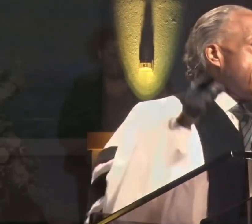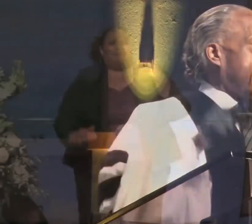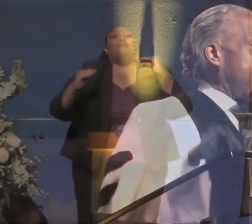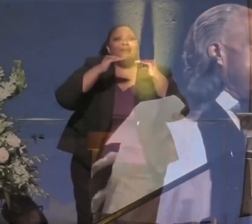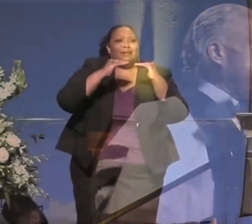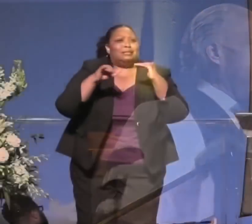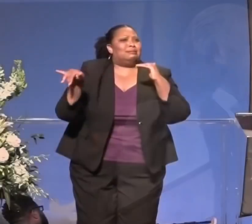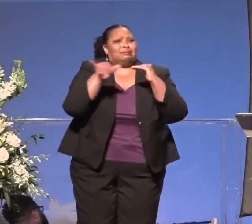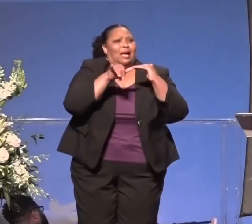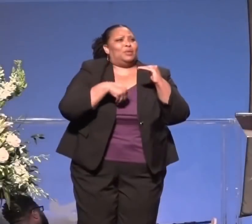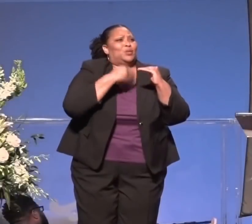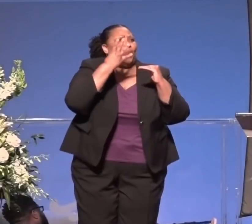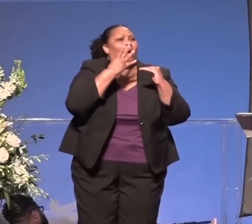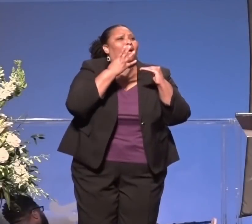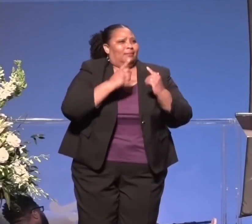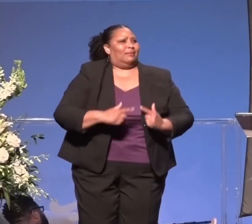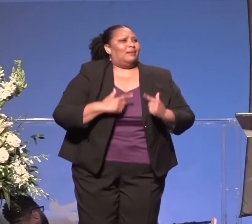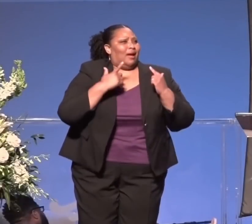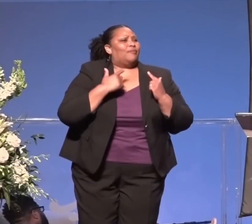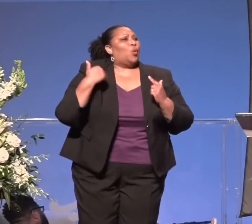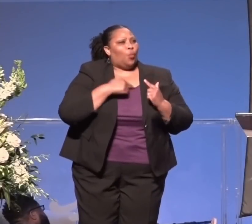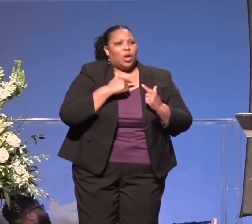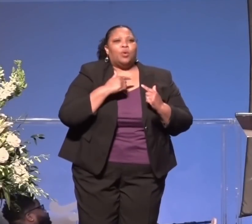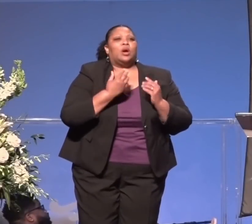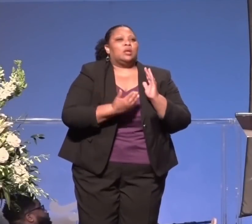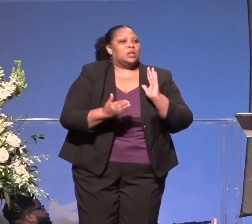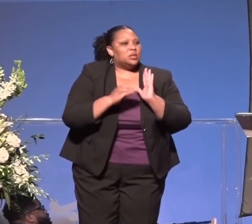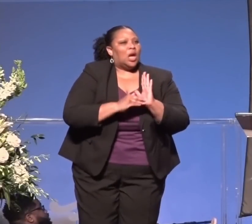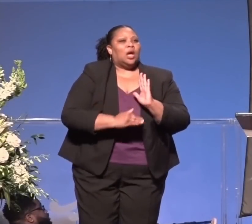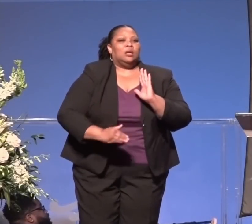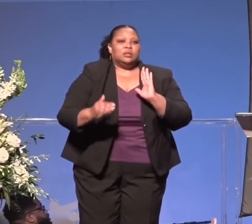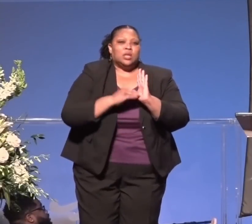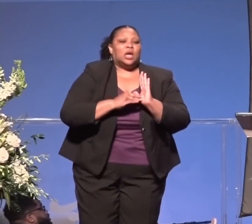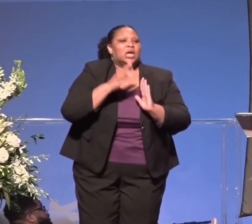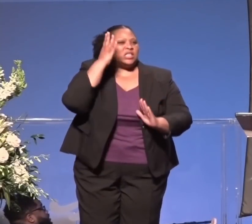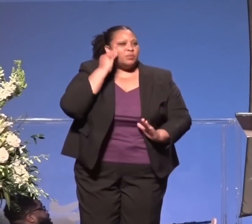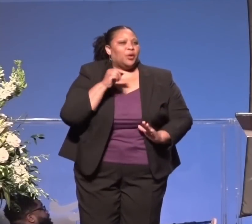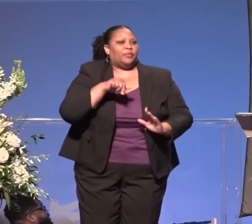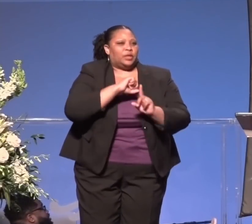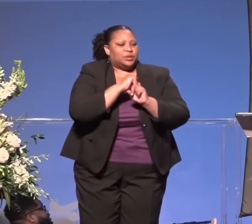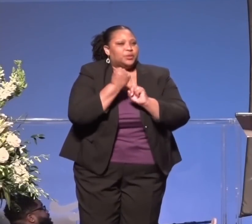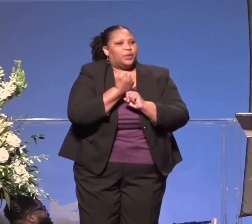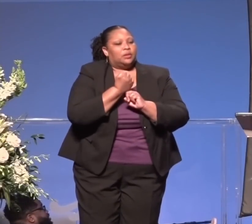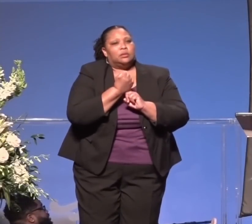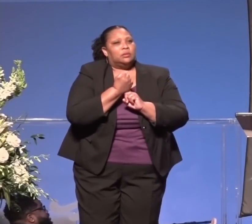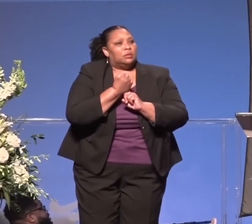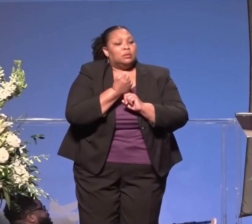UNTIL WE KNOW THE PRICE FOR BLACK LIFE IS THE SAME AS THE PRICE FOR WHITE LIFE, WE’RE GOING TO KEEP COMING BACK TO